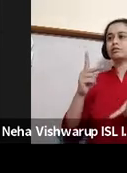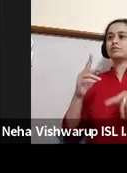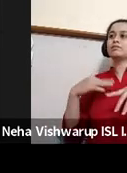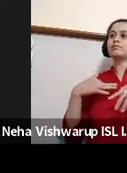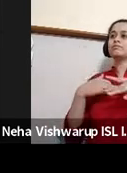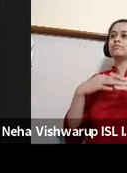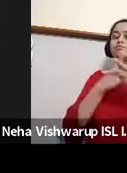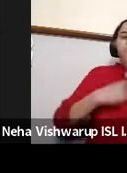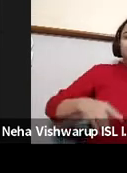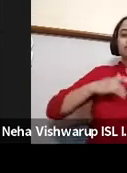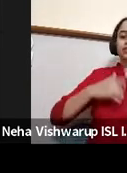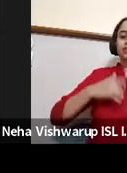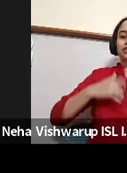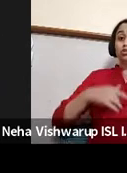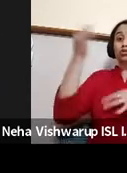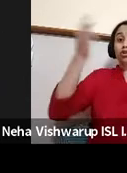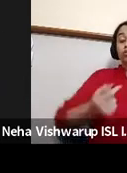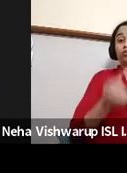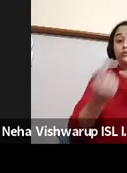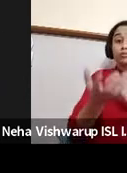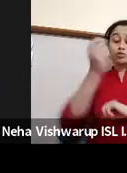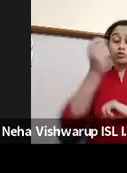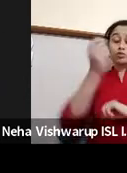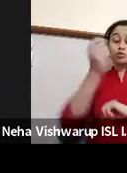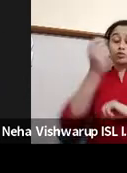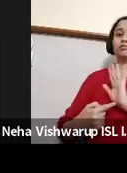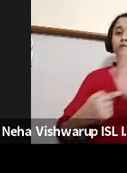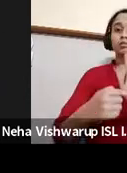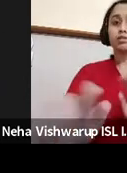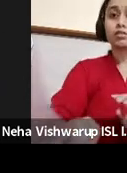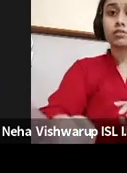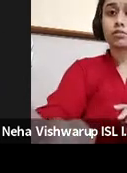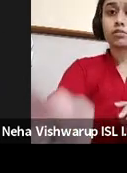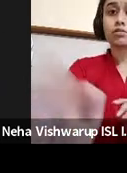new opportunities for self-presentation these relationships seeped into studio sahag as well